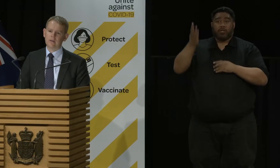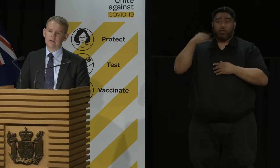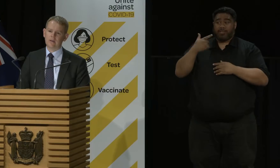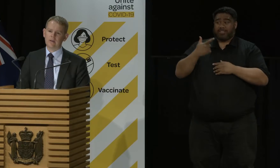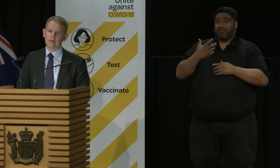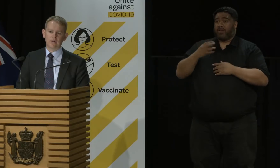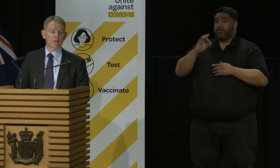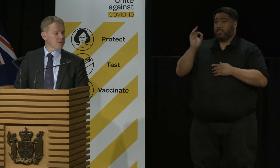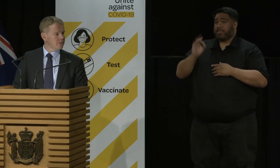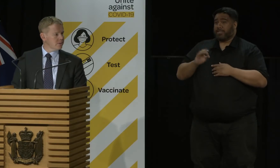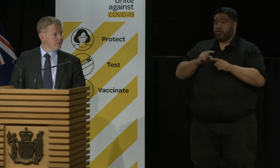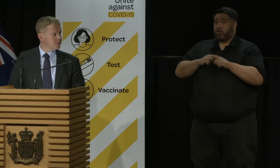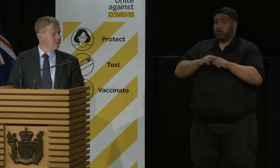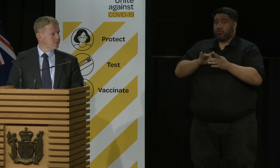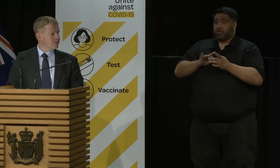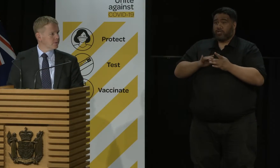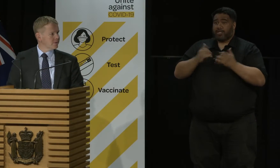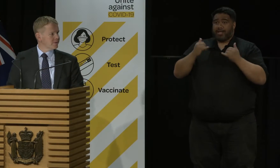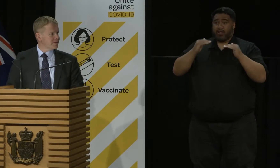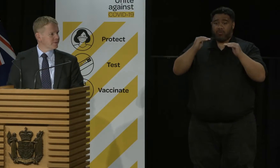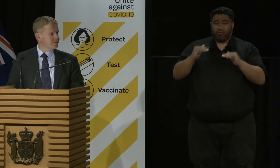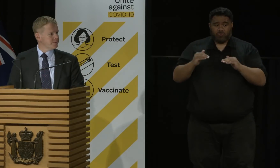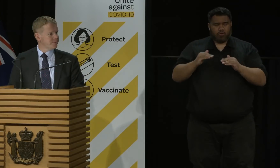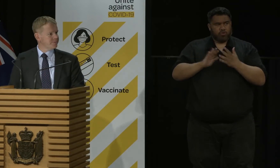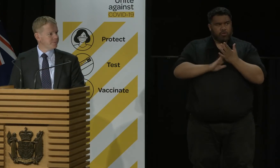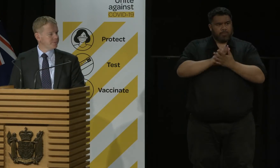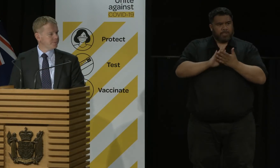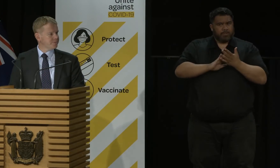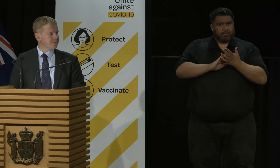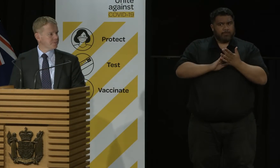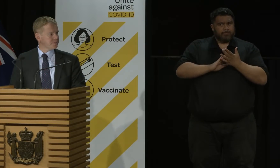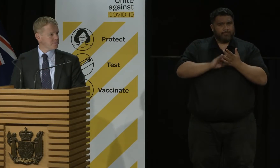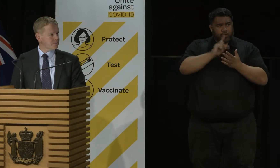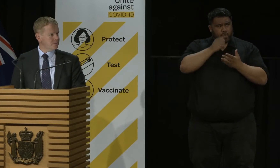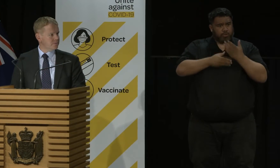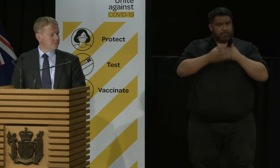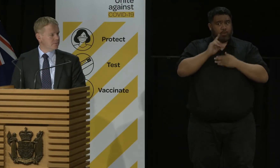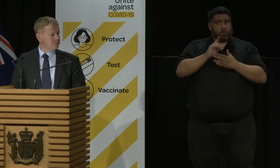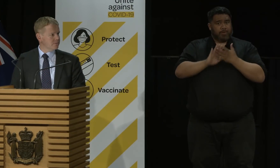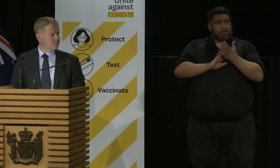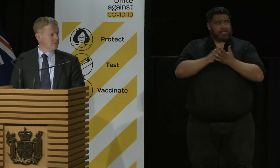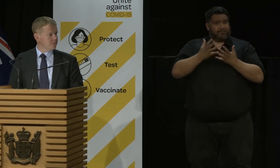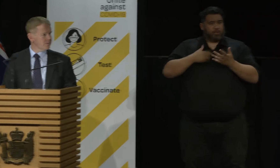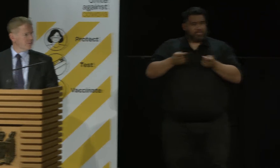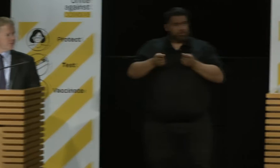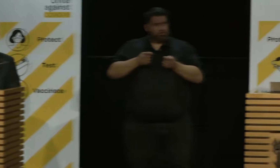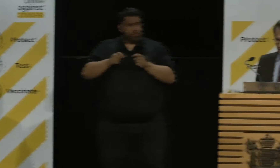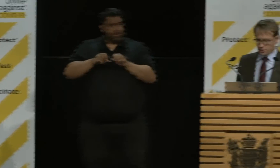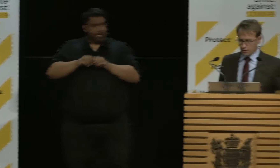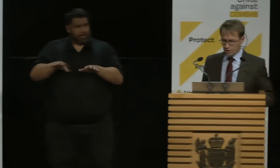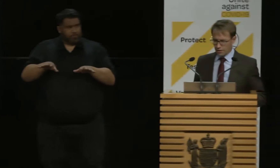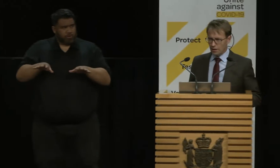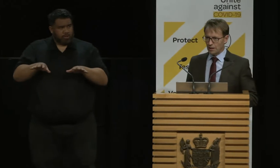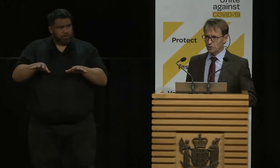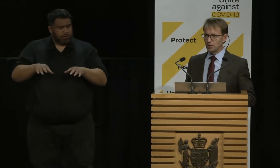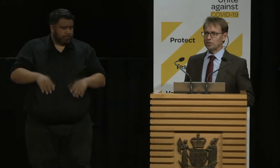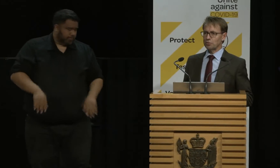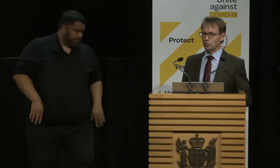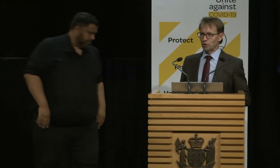68% of contacts had an outbound call from contact tracers, that